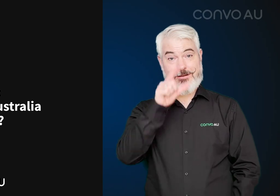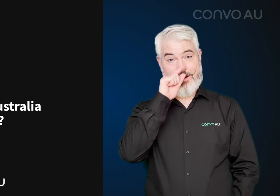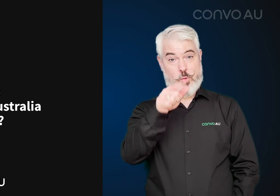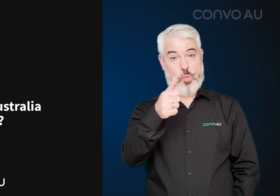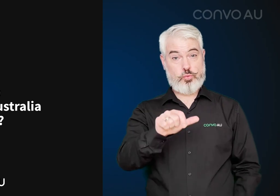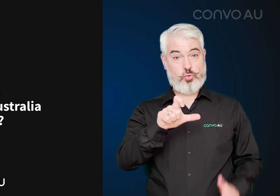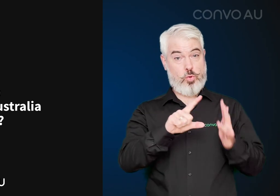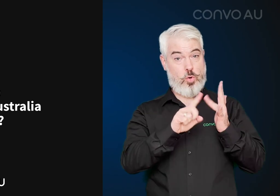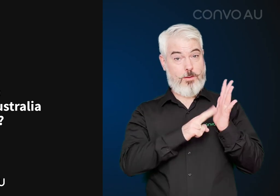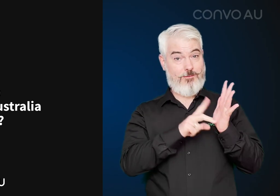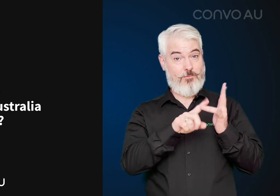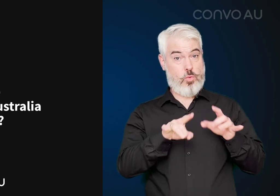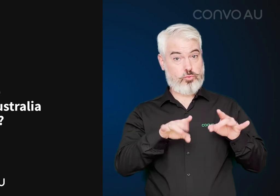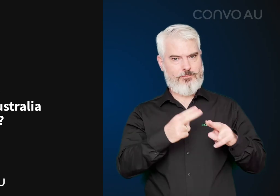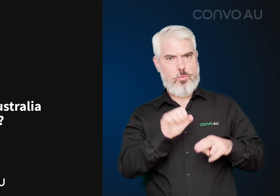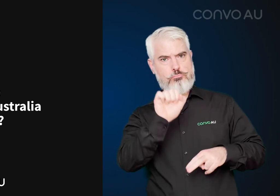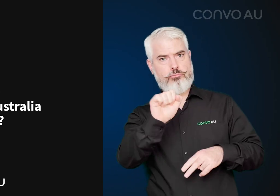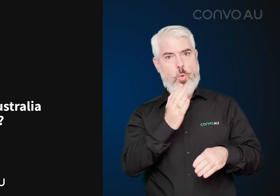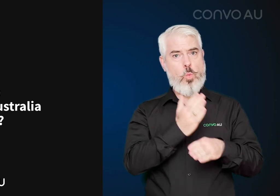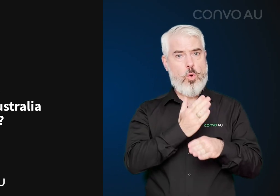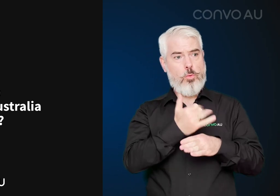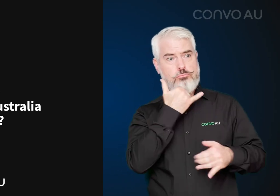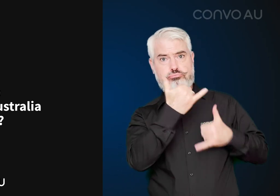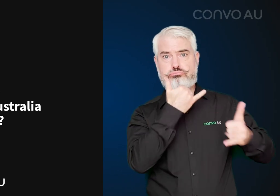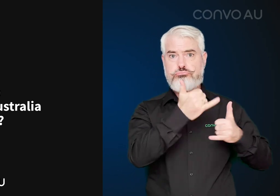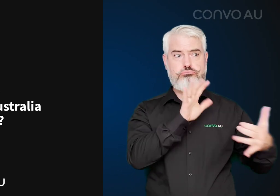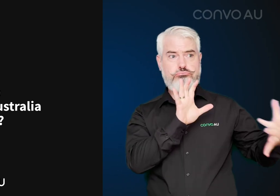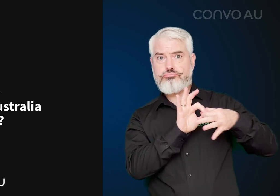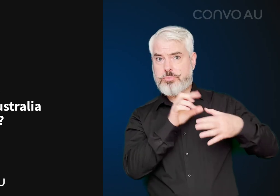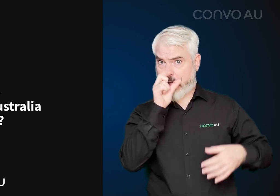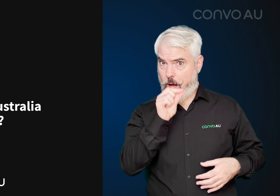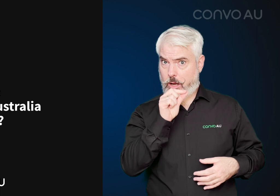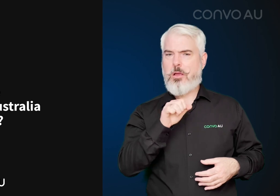Can you use Convo Australia for your work?